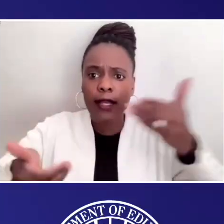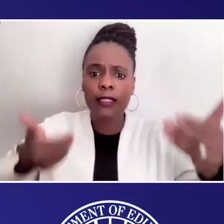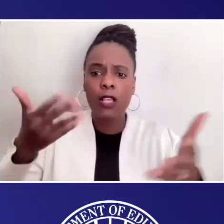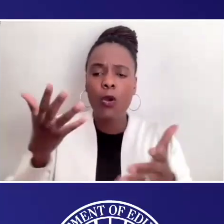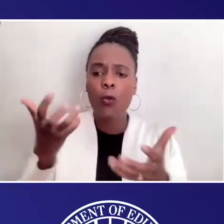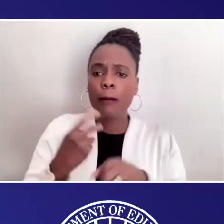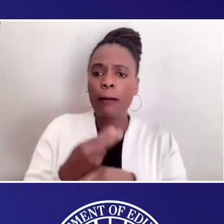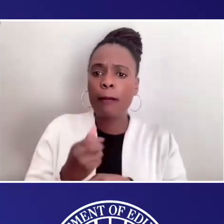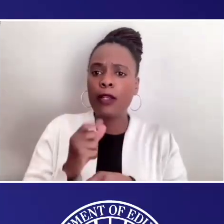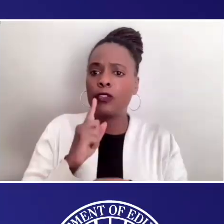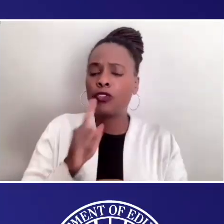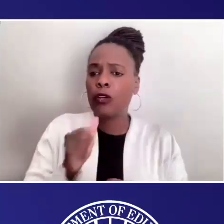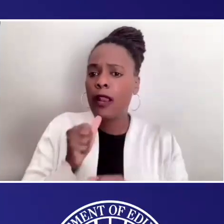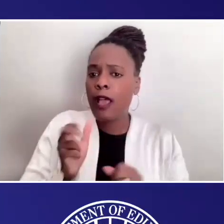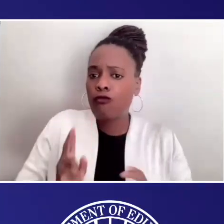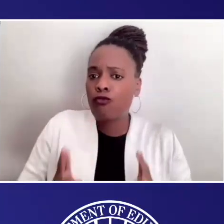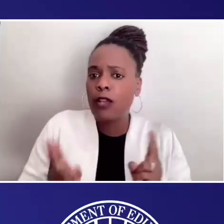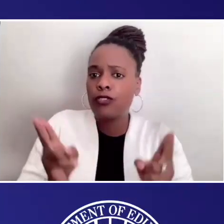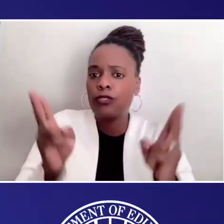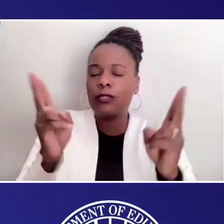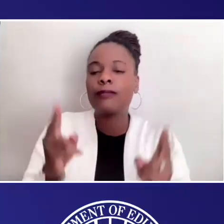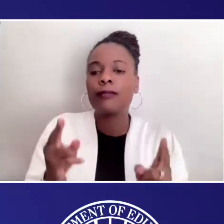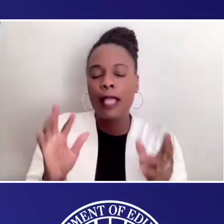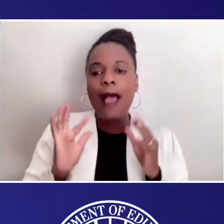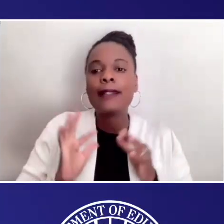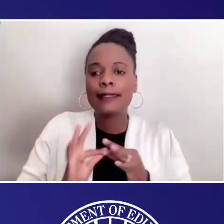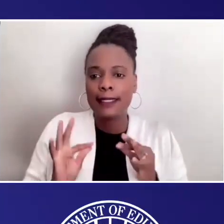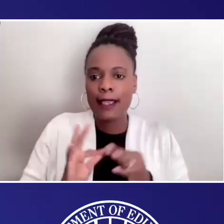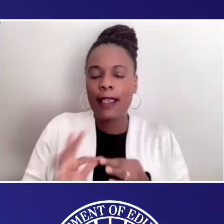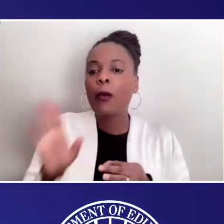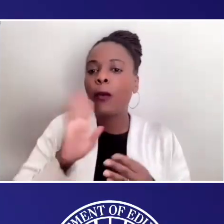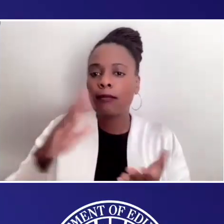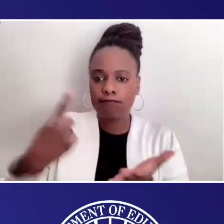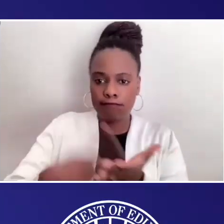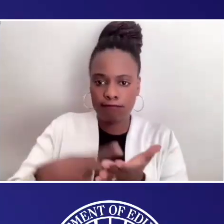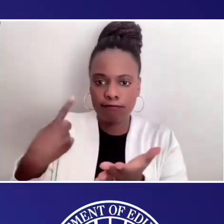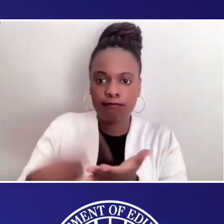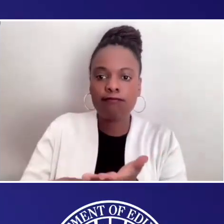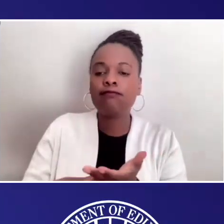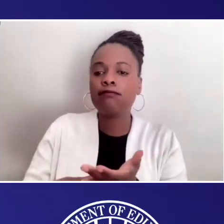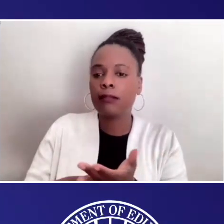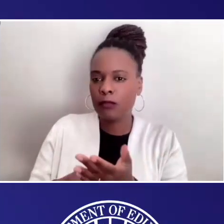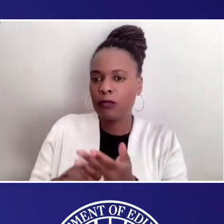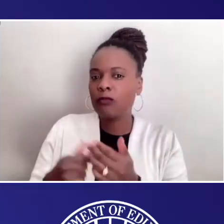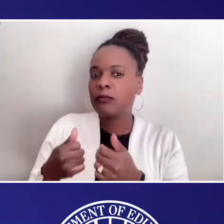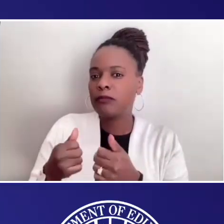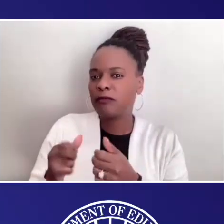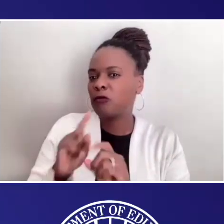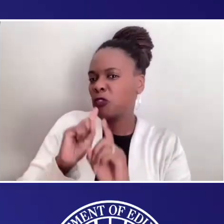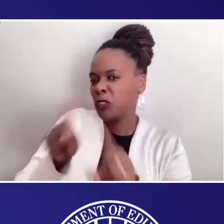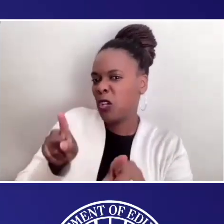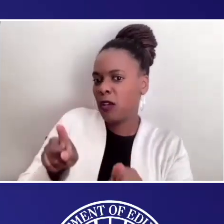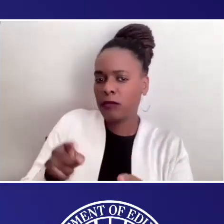As I've said, we will discuss that and take that back. And we will get back with you as soon as we can. I understand, I just would like to make my record. Thank you.